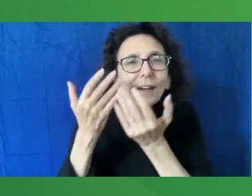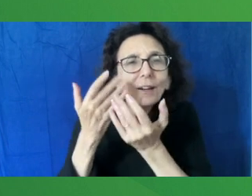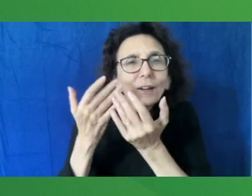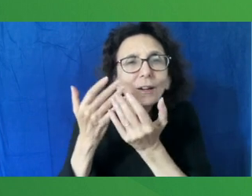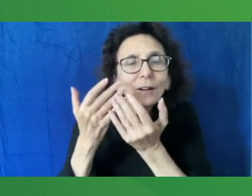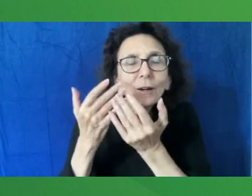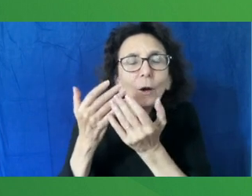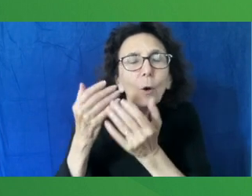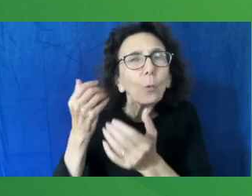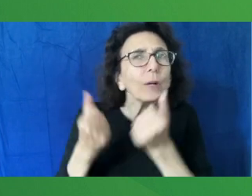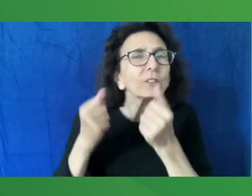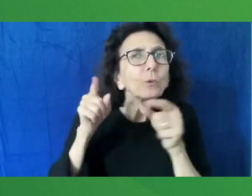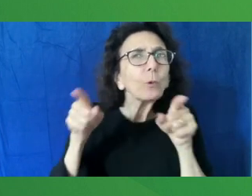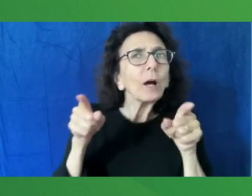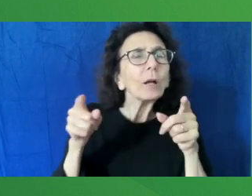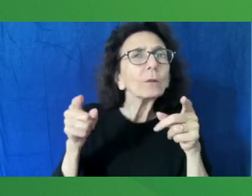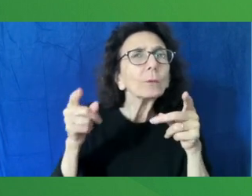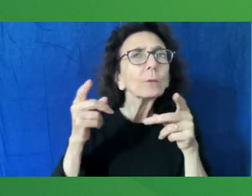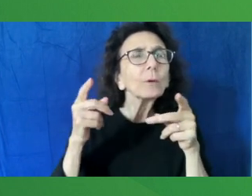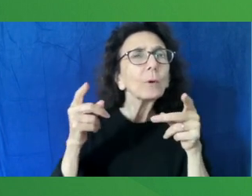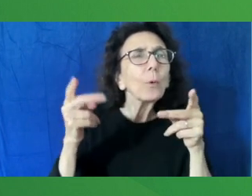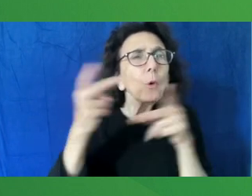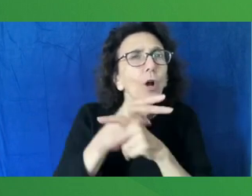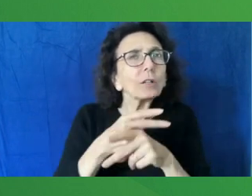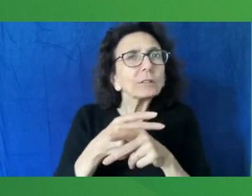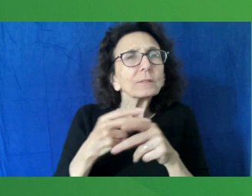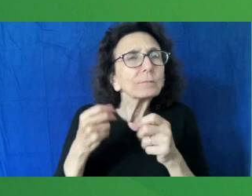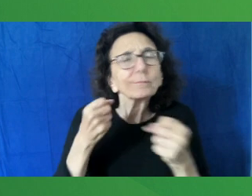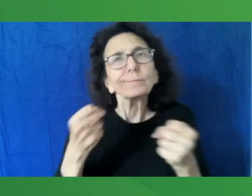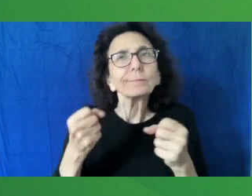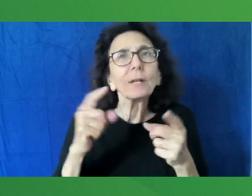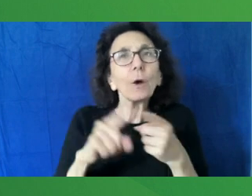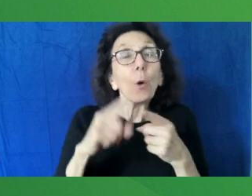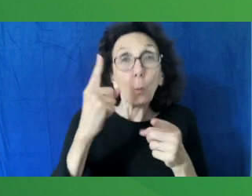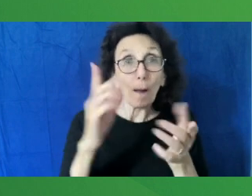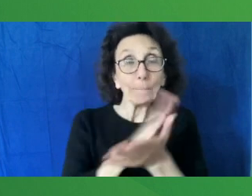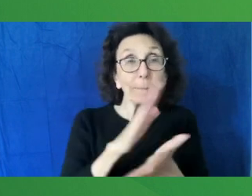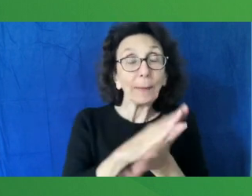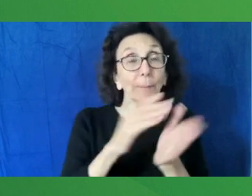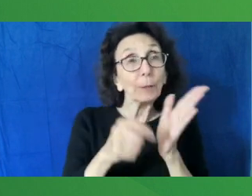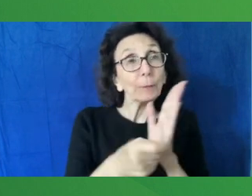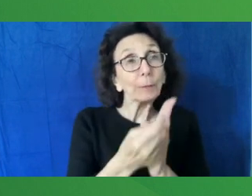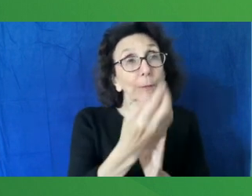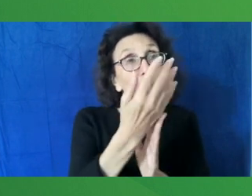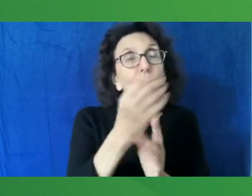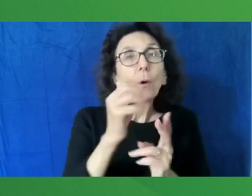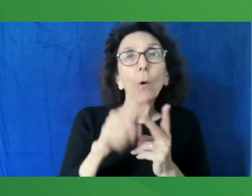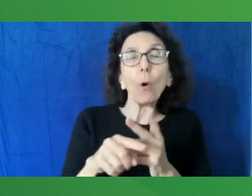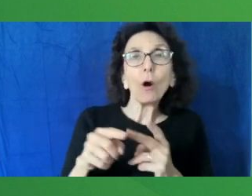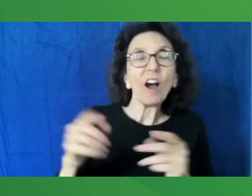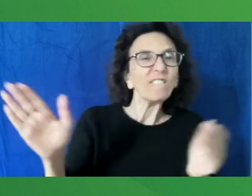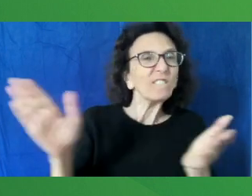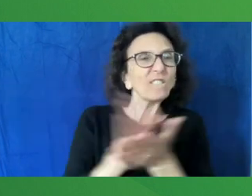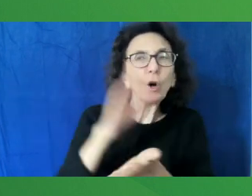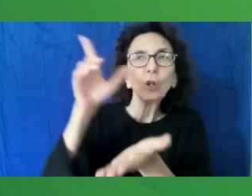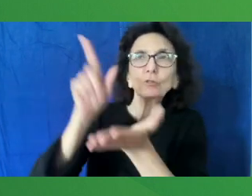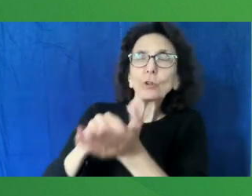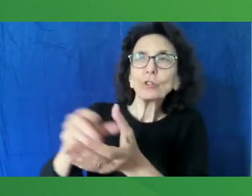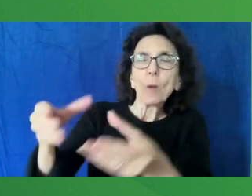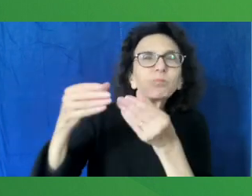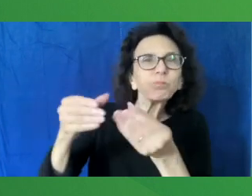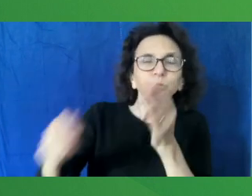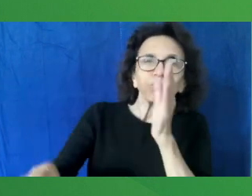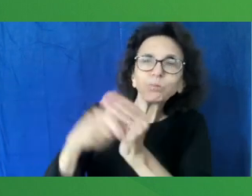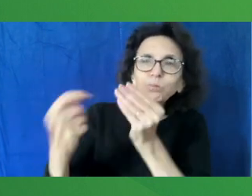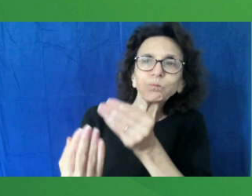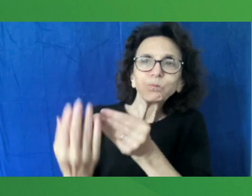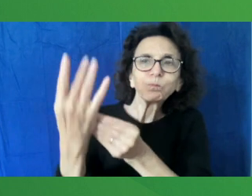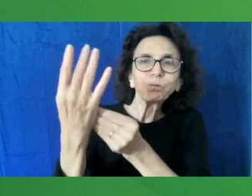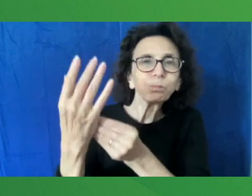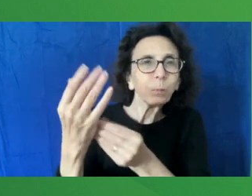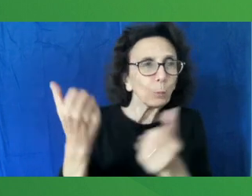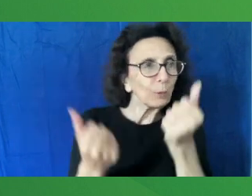bigger fire, lighting a single piece of paper on fire or lighting a whole newspaper on fire?